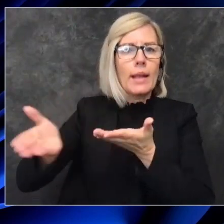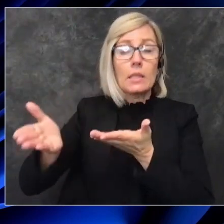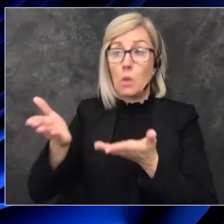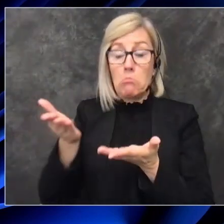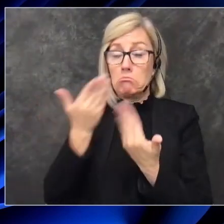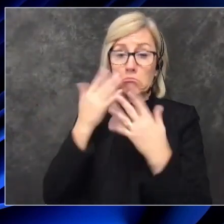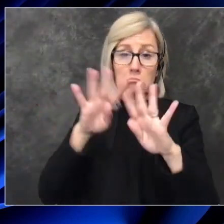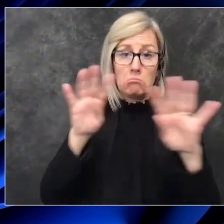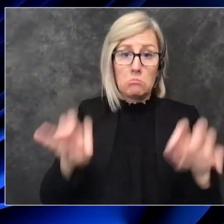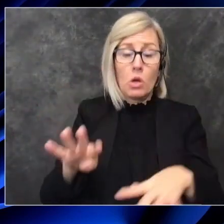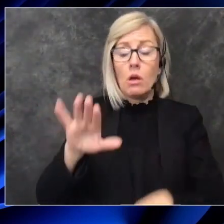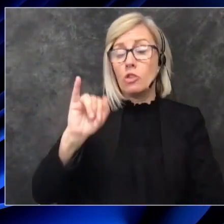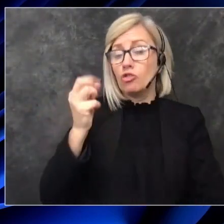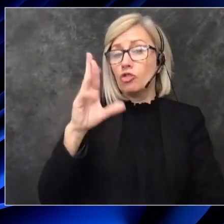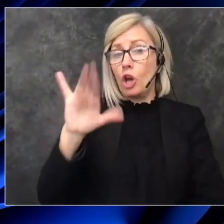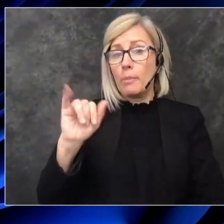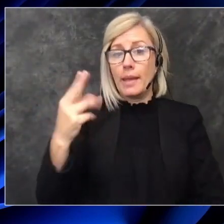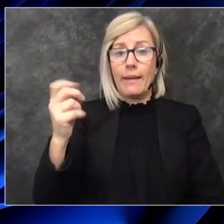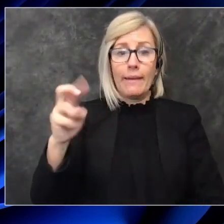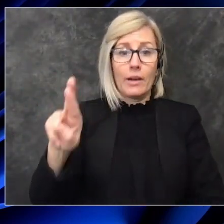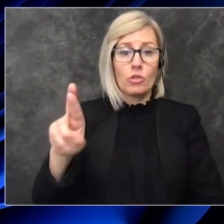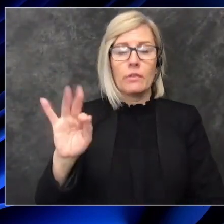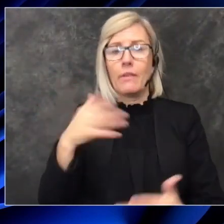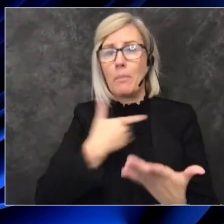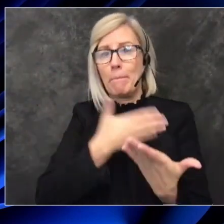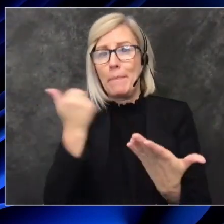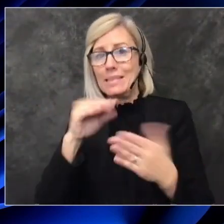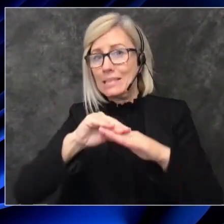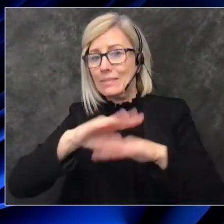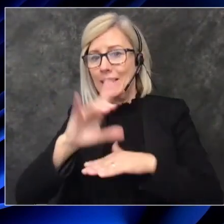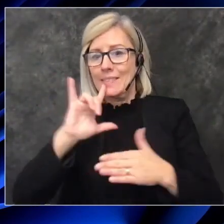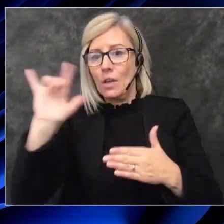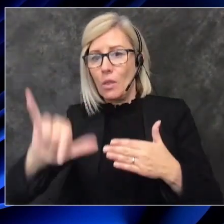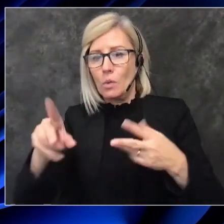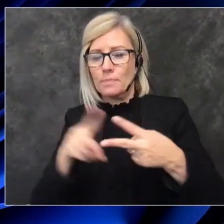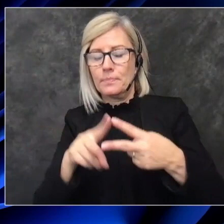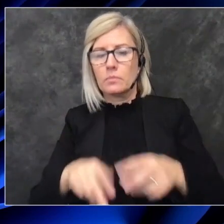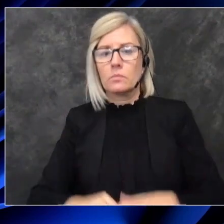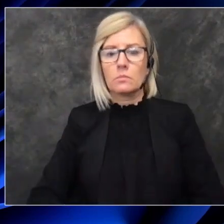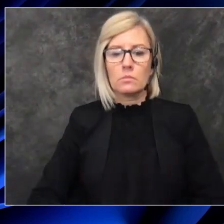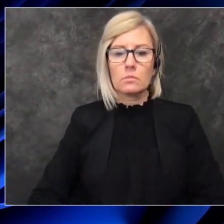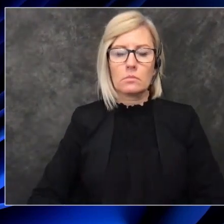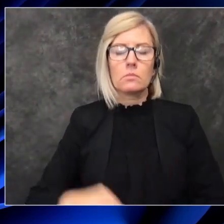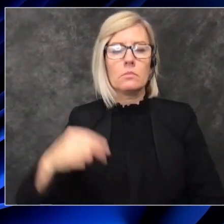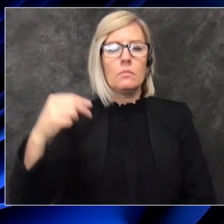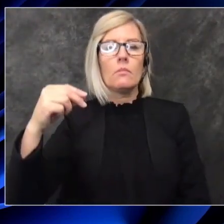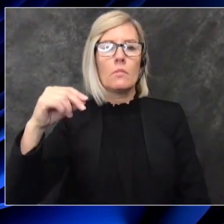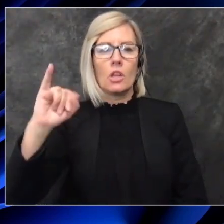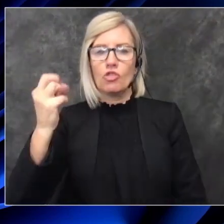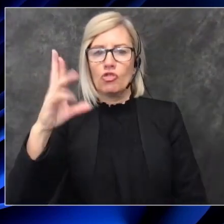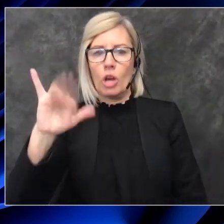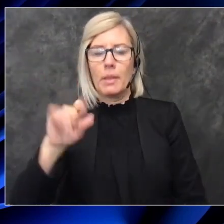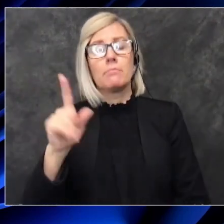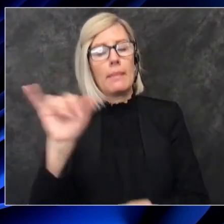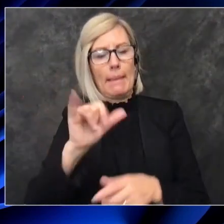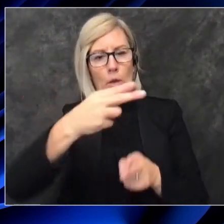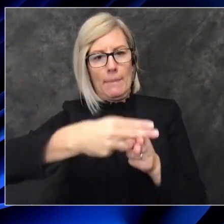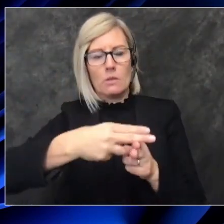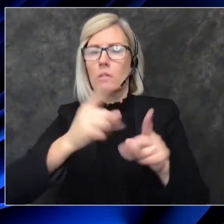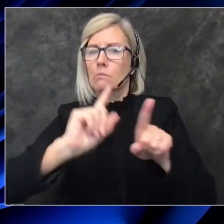If you have thoughts on some best advice there, yeah, as you mentioned, there's all sorts of different types of assistive technologies out there, right?